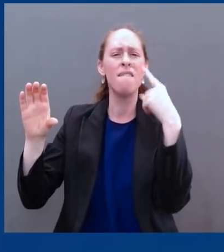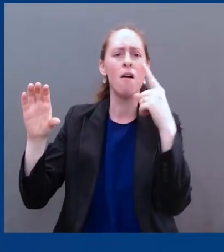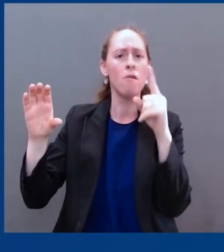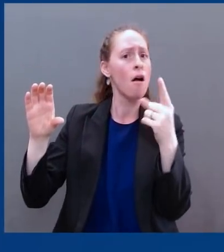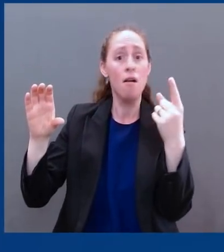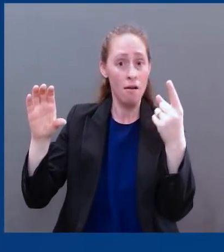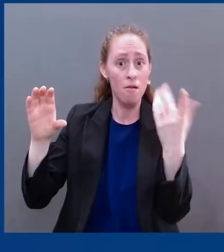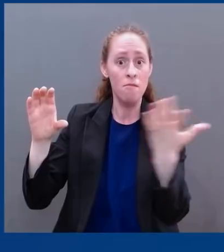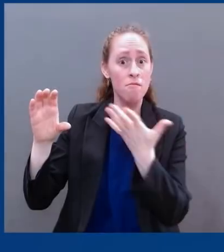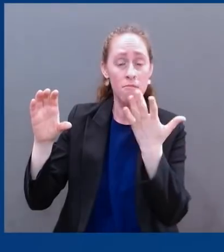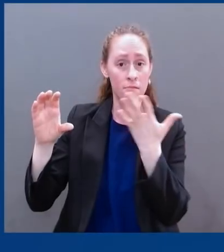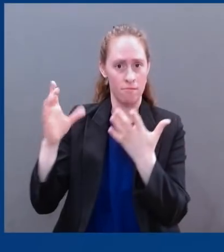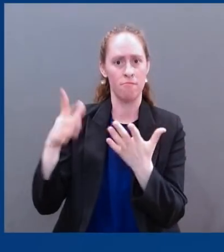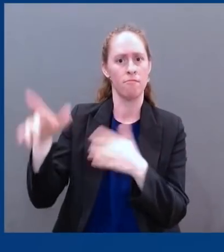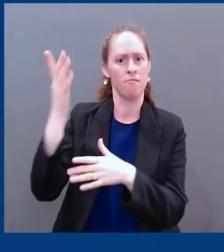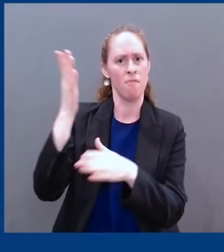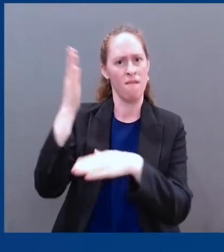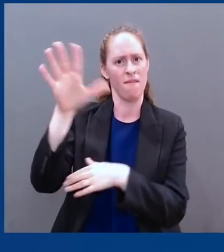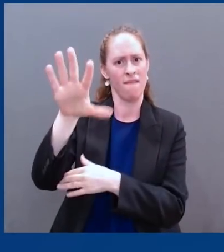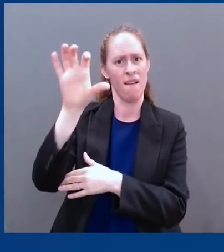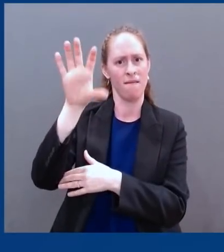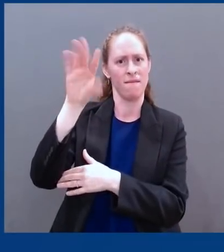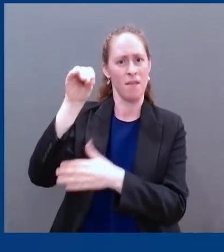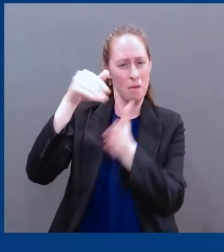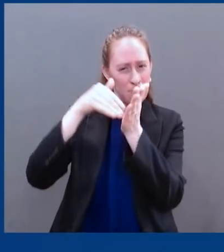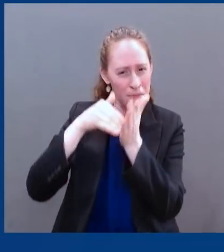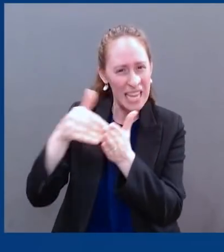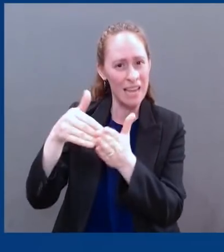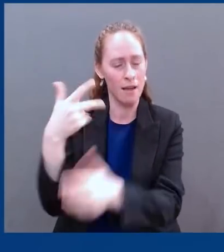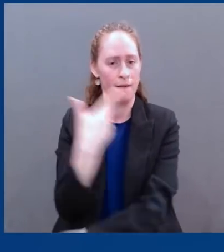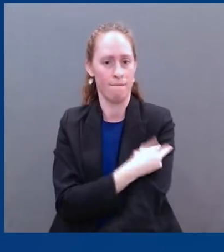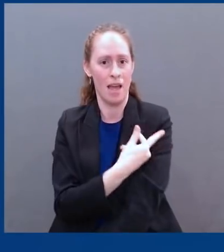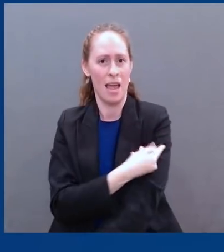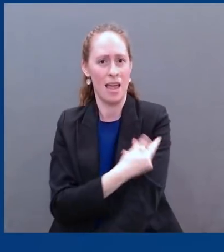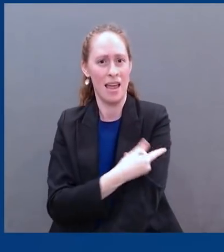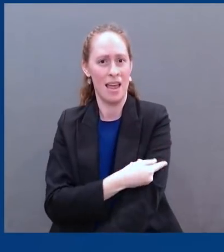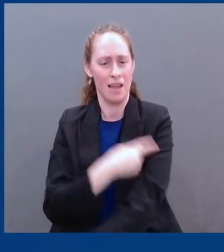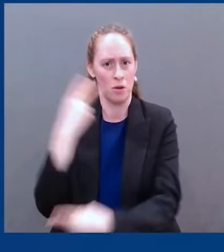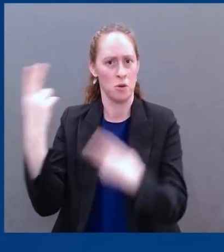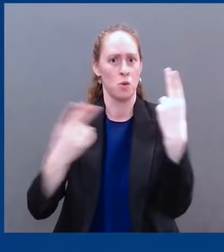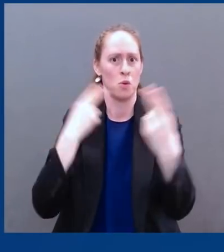distributing more than 7 million treatments to patients across the country,